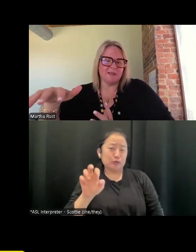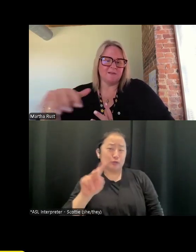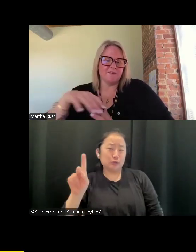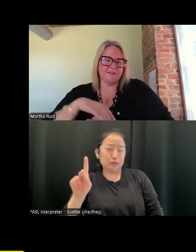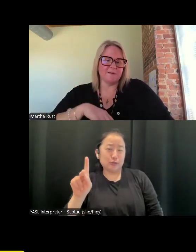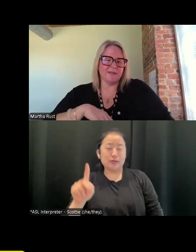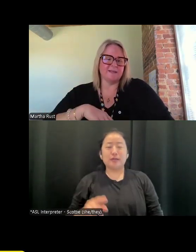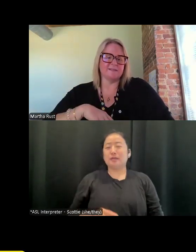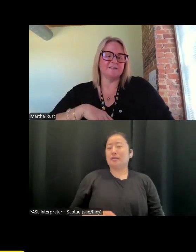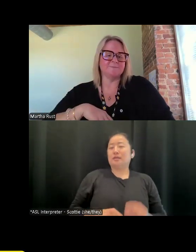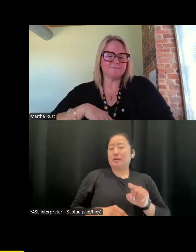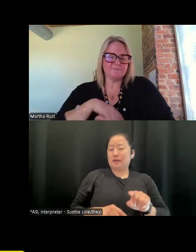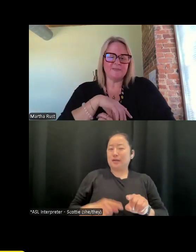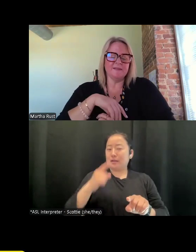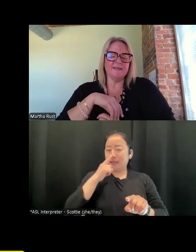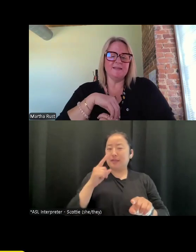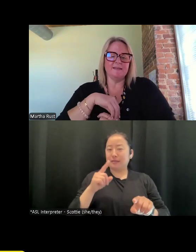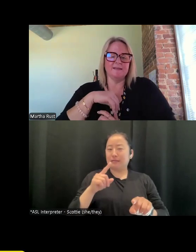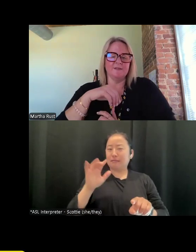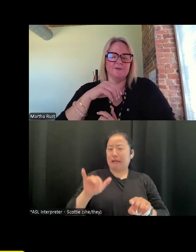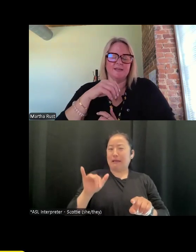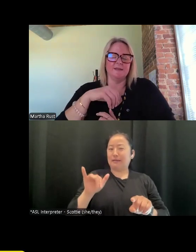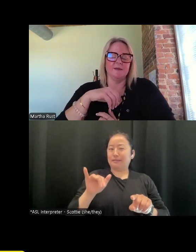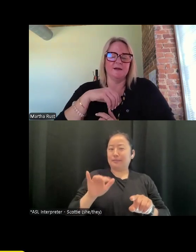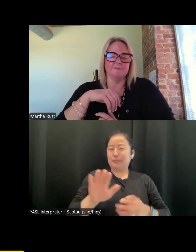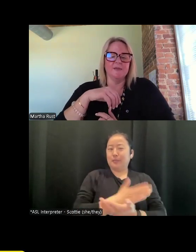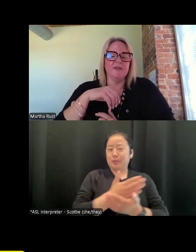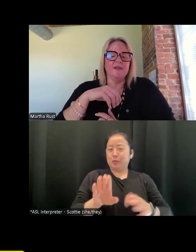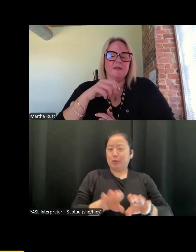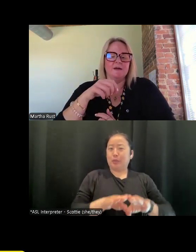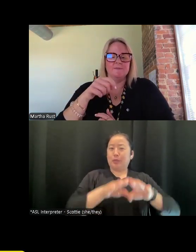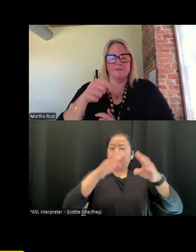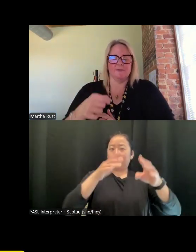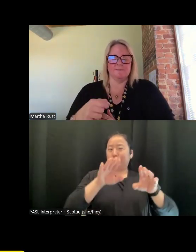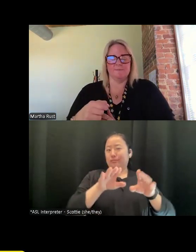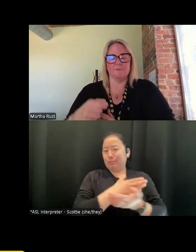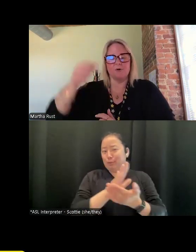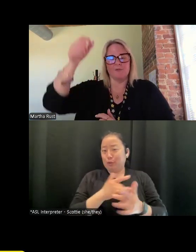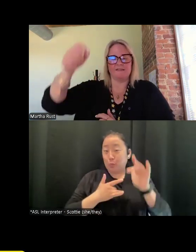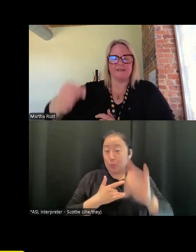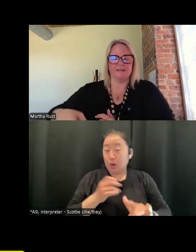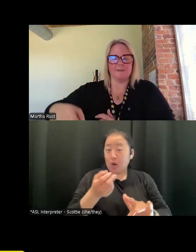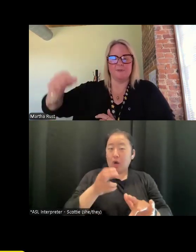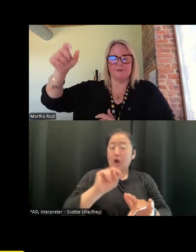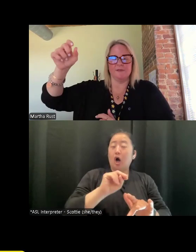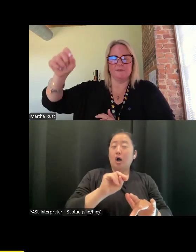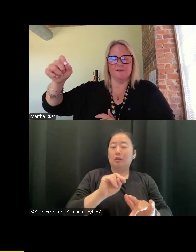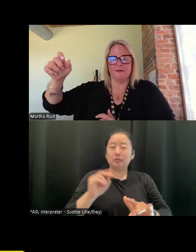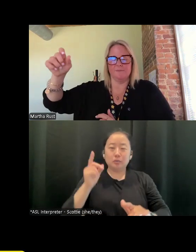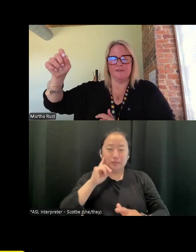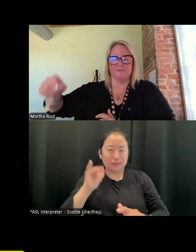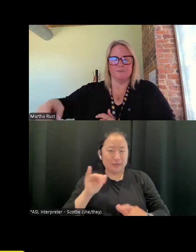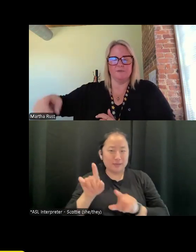played off of Theremin, so again, the poll that's sticking up, you can play different